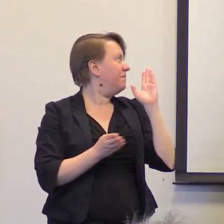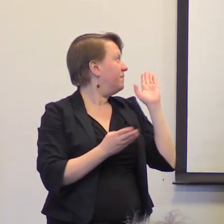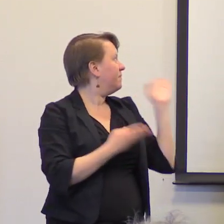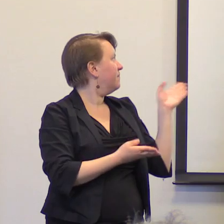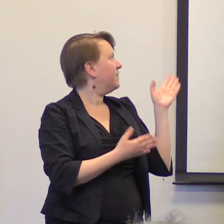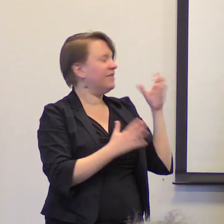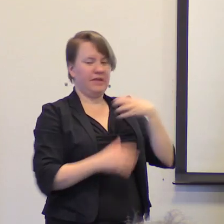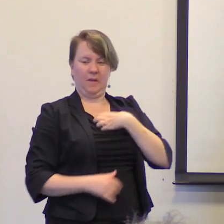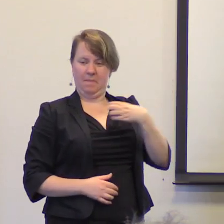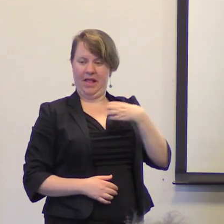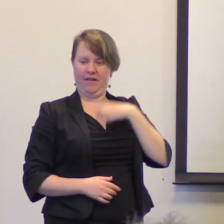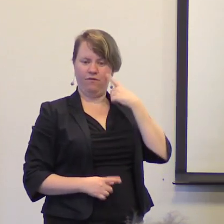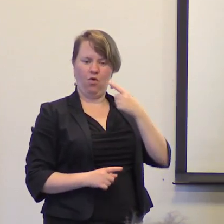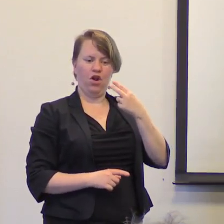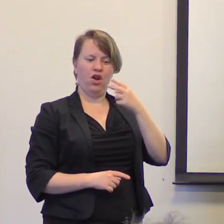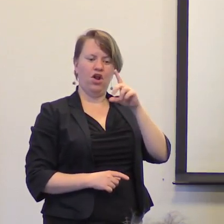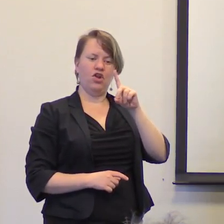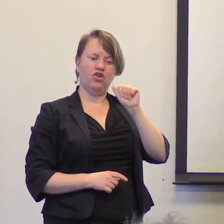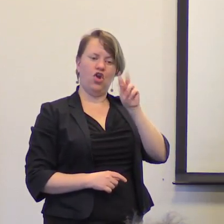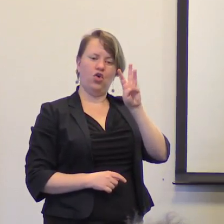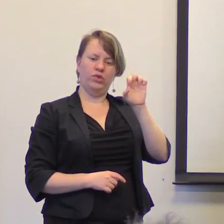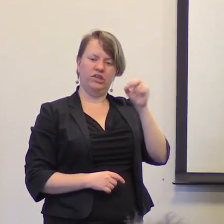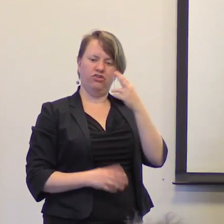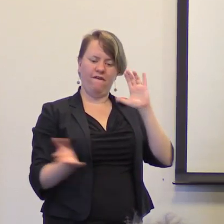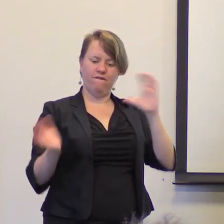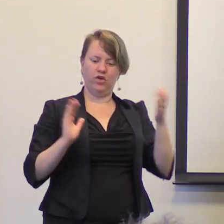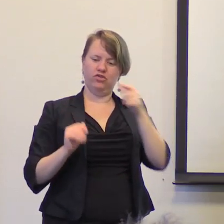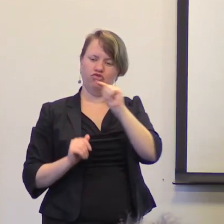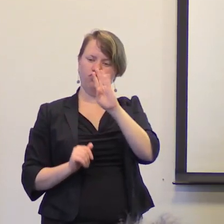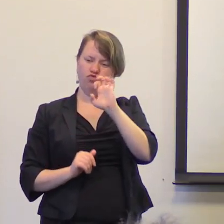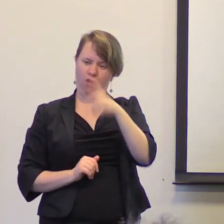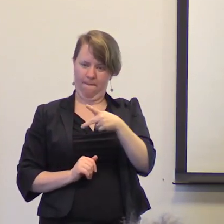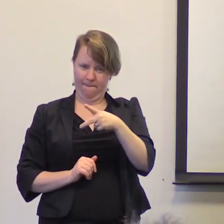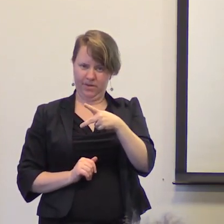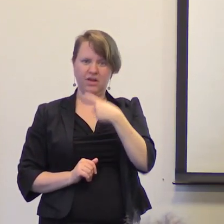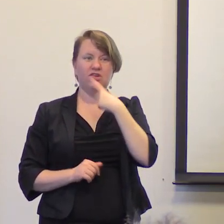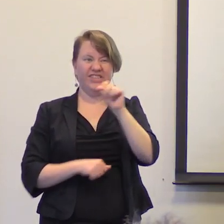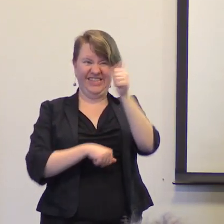in Darweesh vs. Trump, which was filed ... I just told you that at 10 p.m. on Friday night